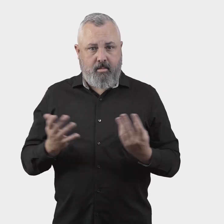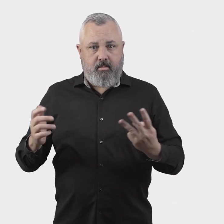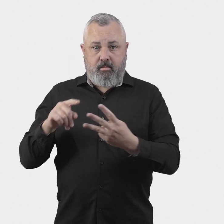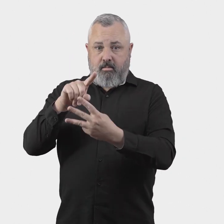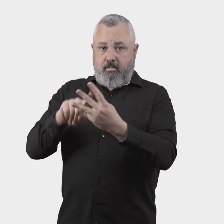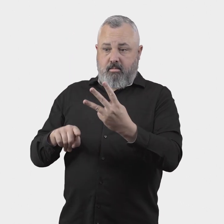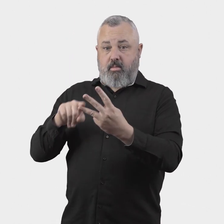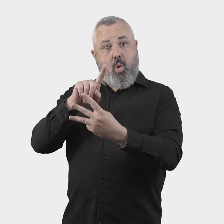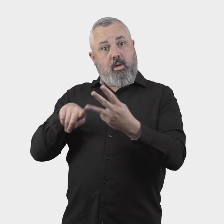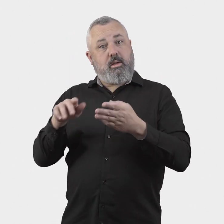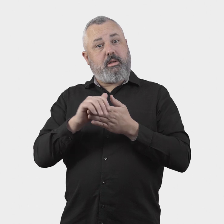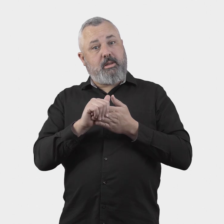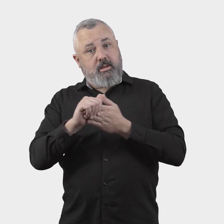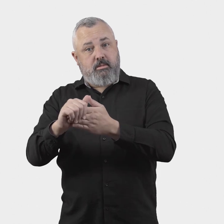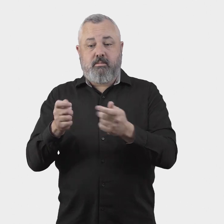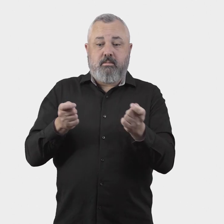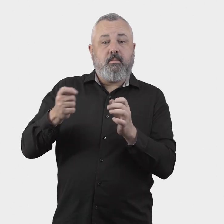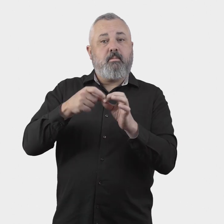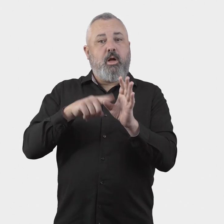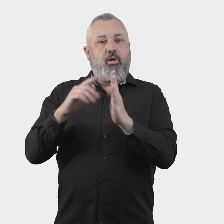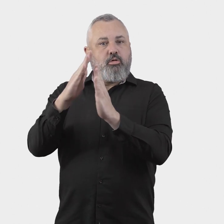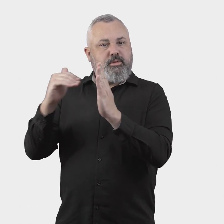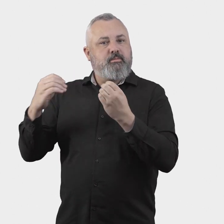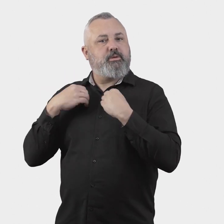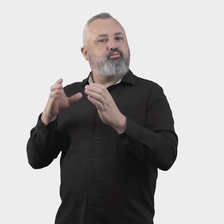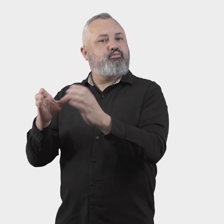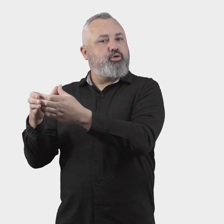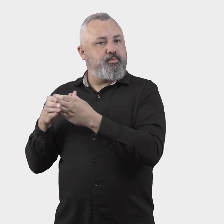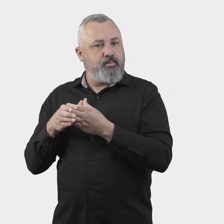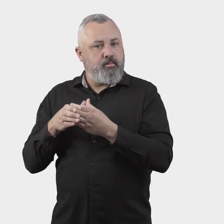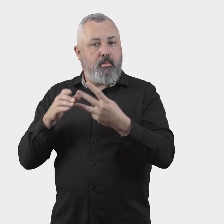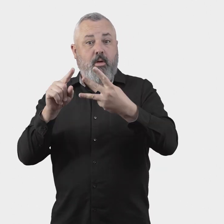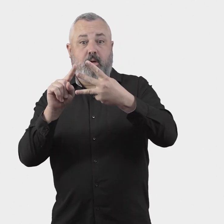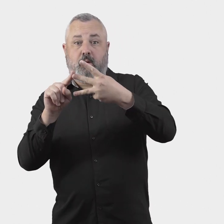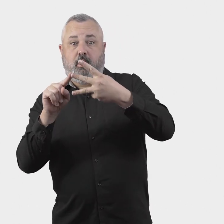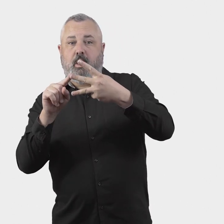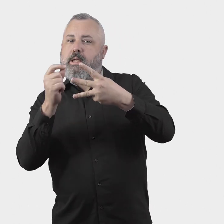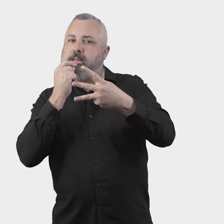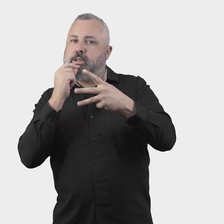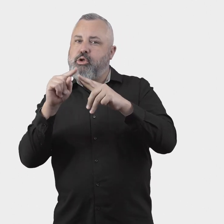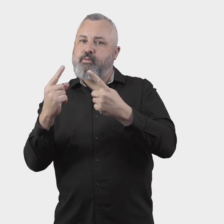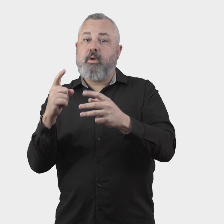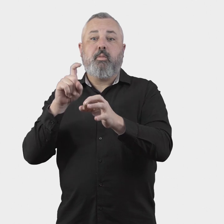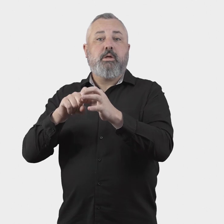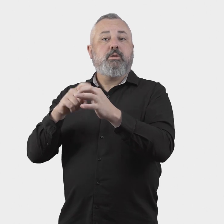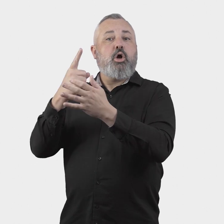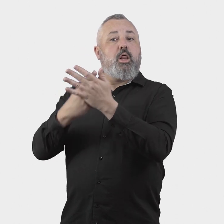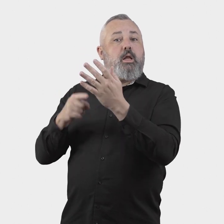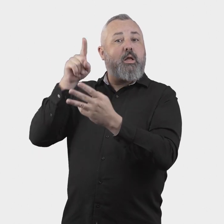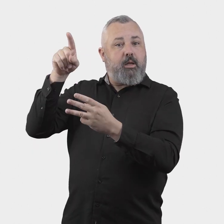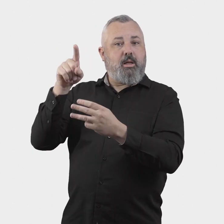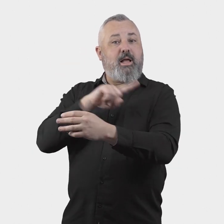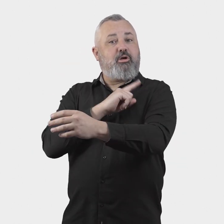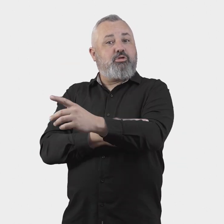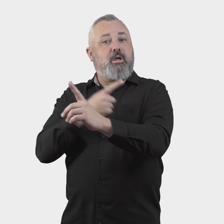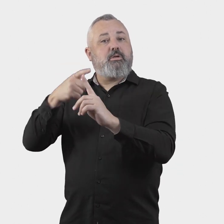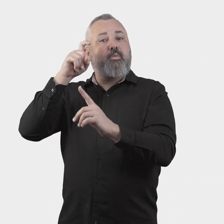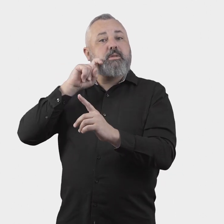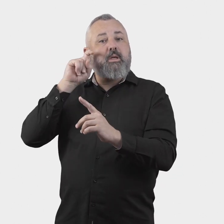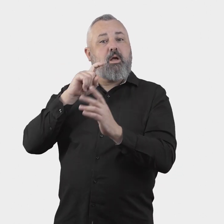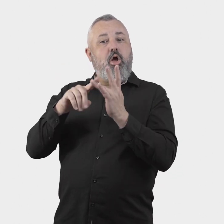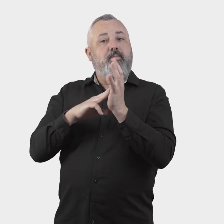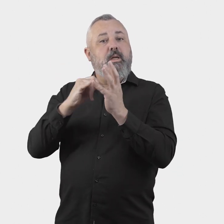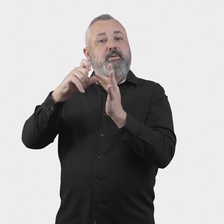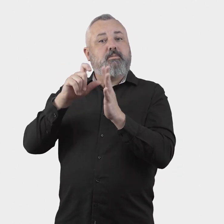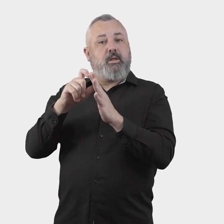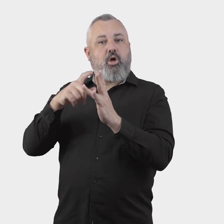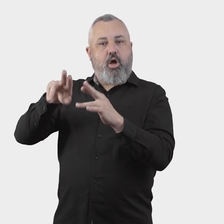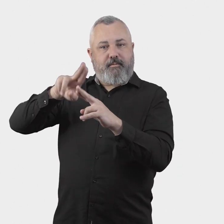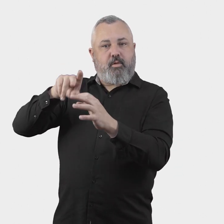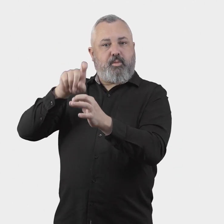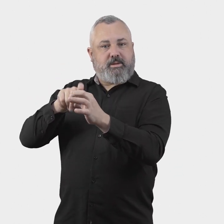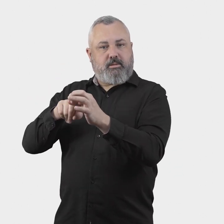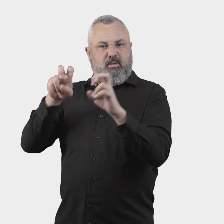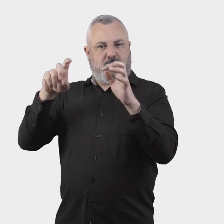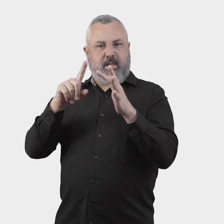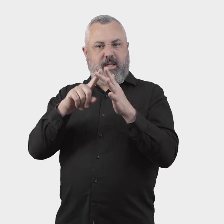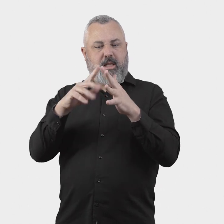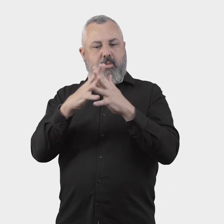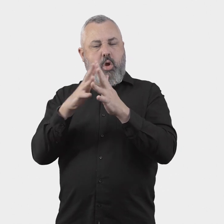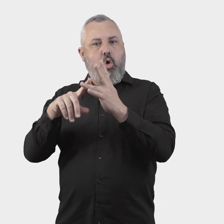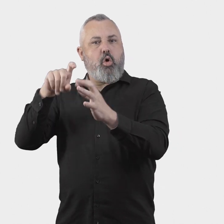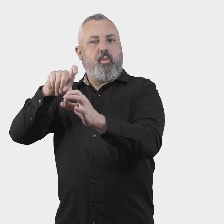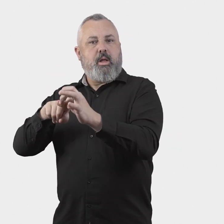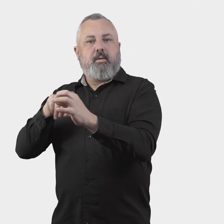All are industry-led schemes, except the Energy and Water Ombudsman of Queensland (EWOQ),